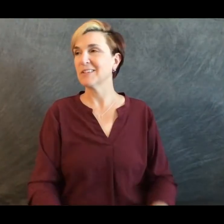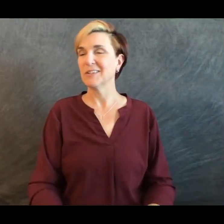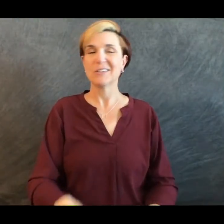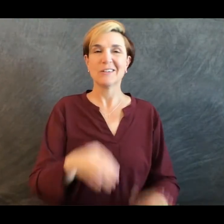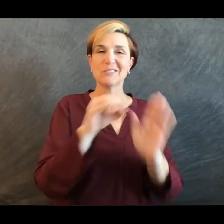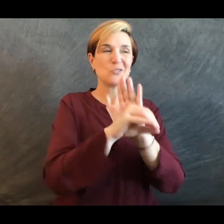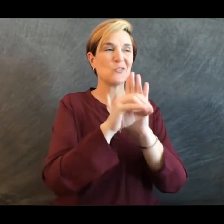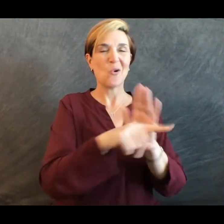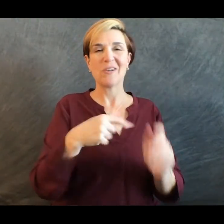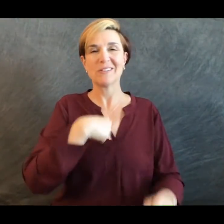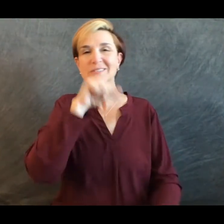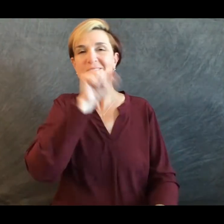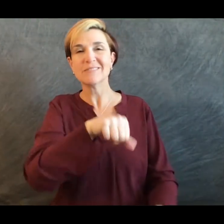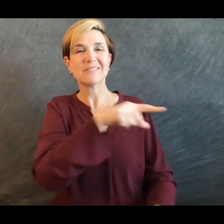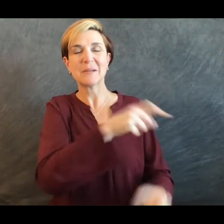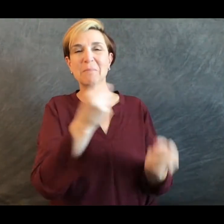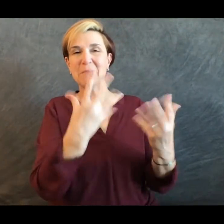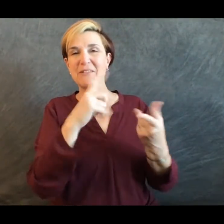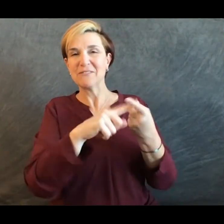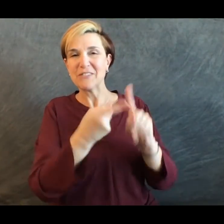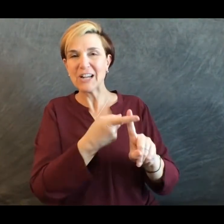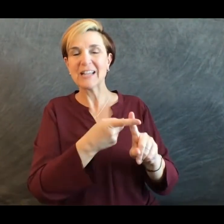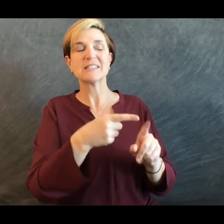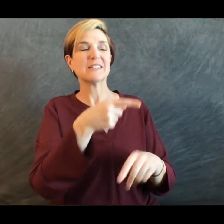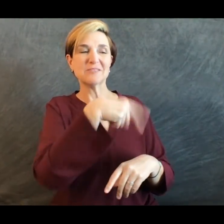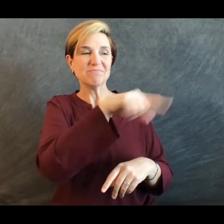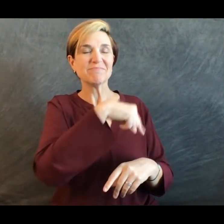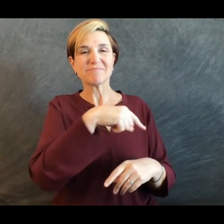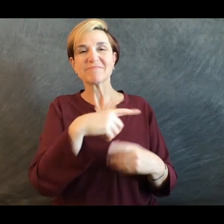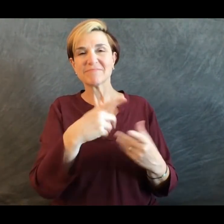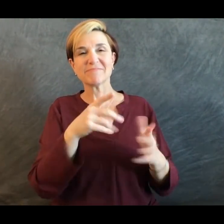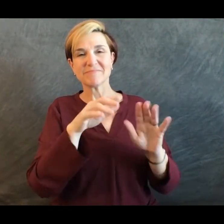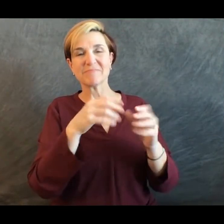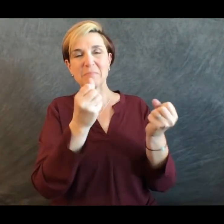what's happening but it's really stabilized I spoke with the governor of